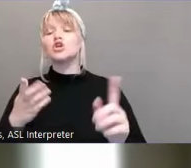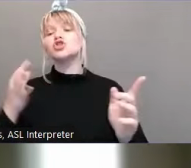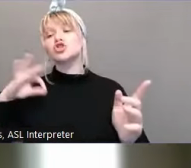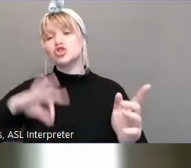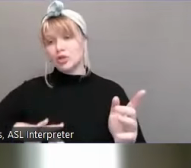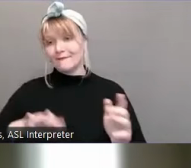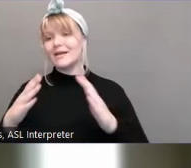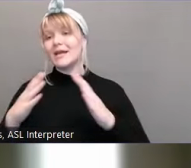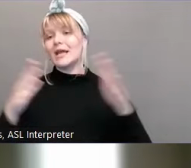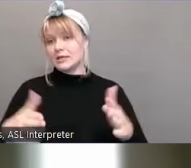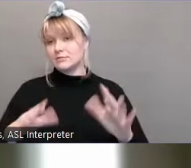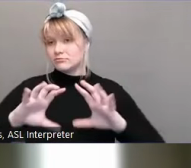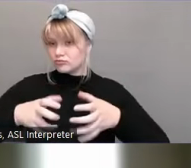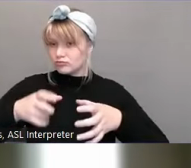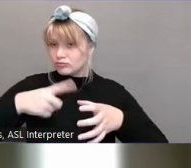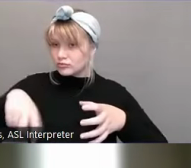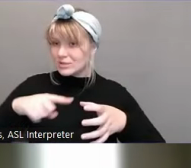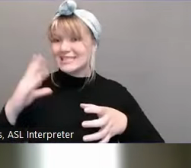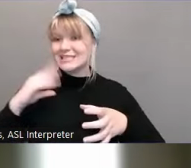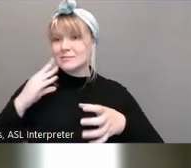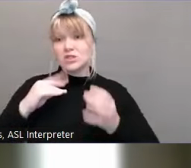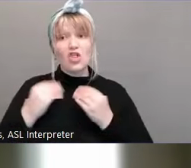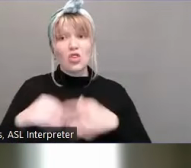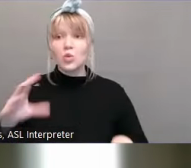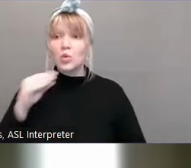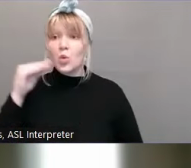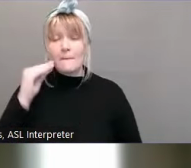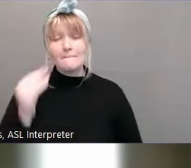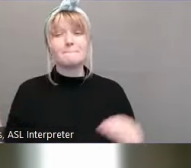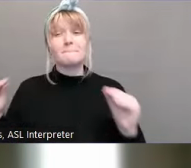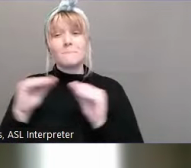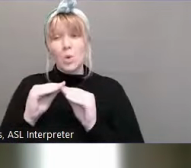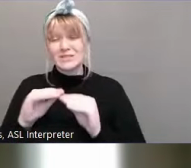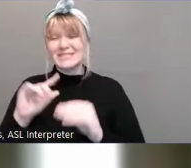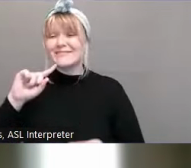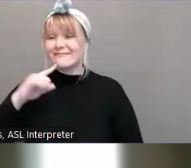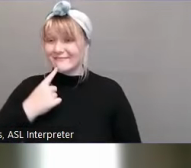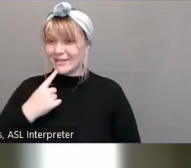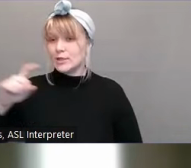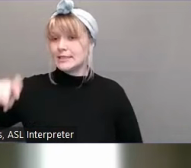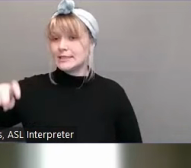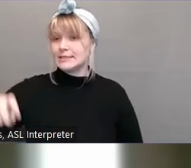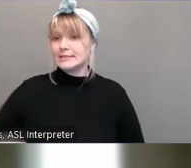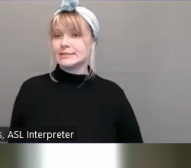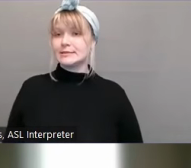homelessness, who have the most severe service needs.